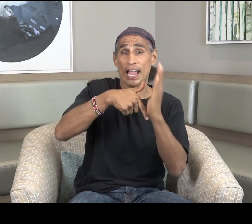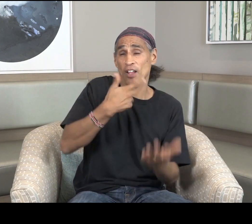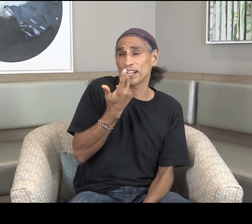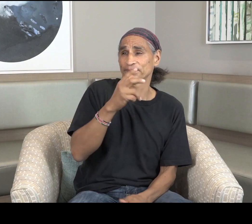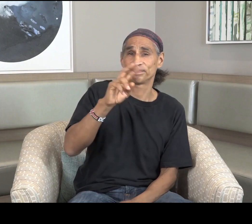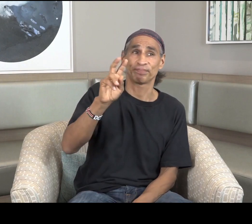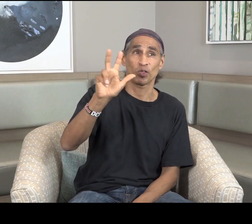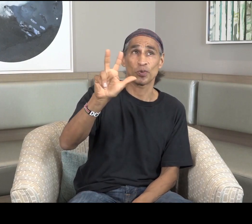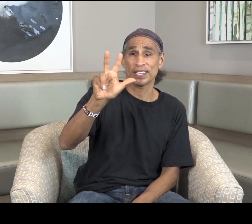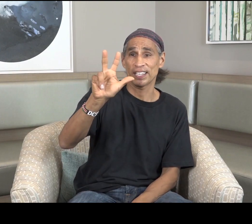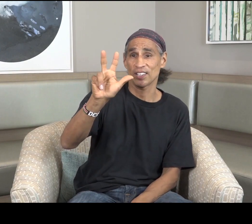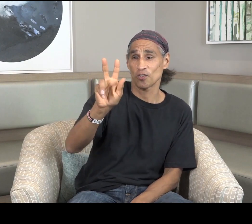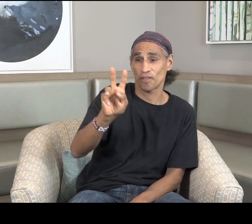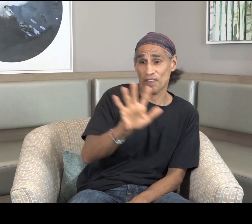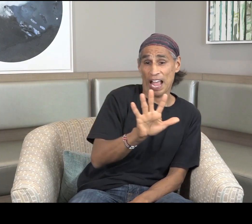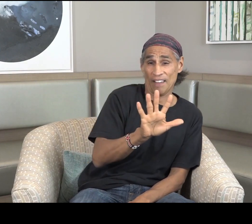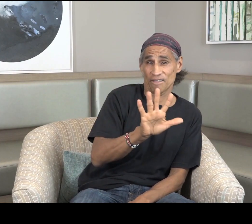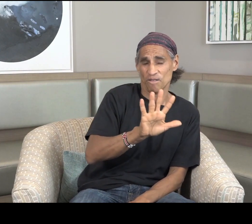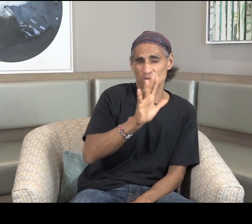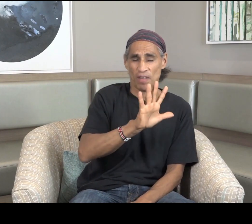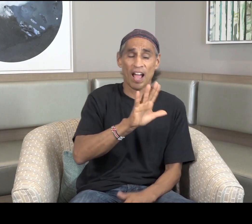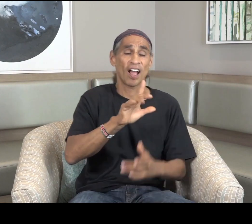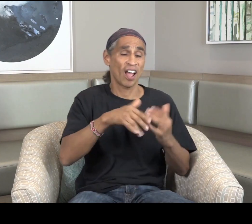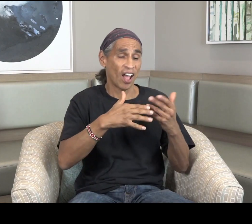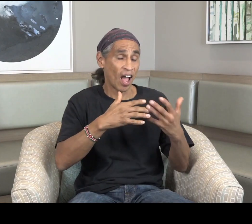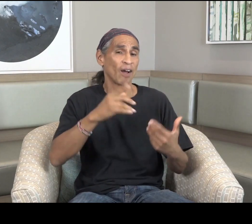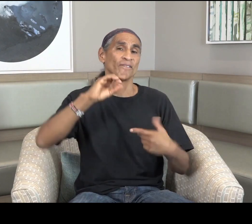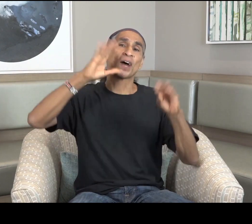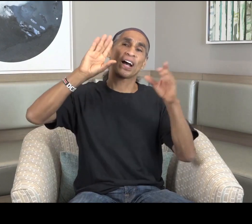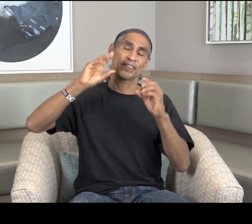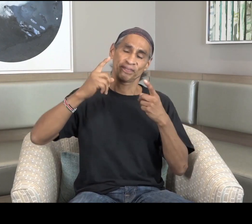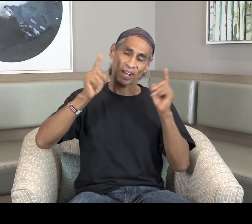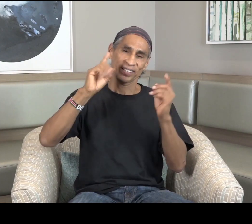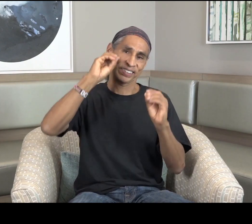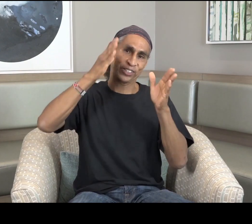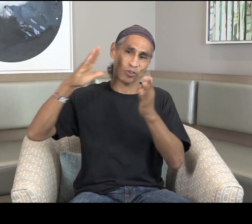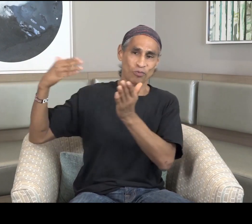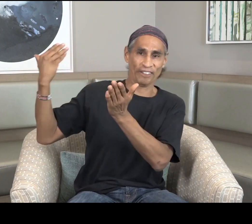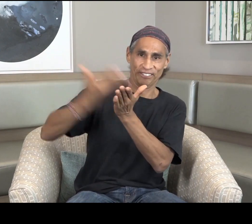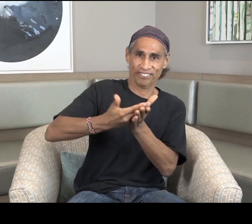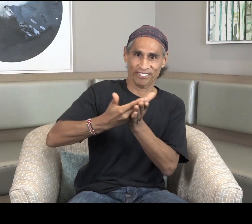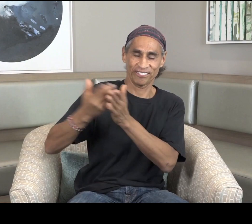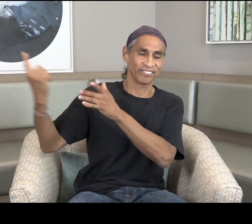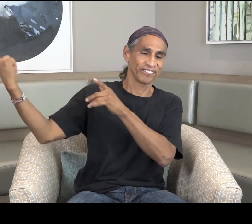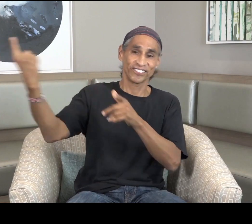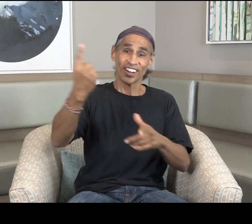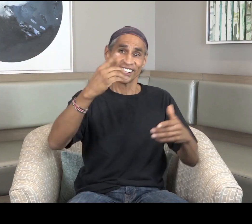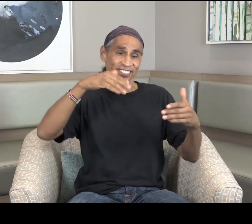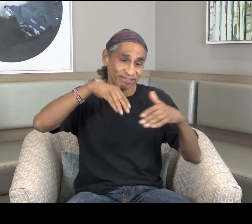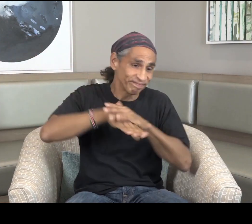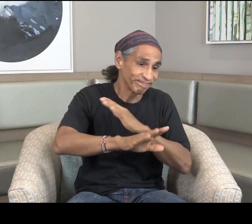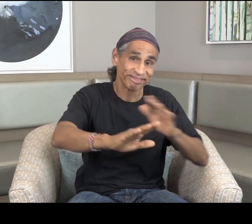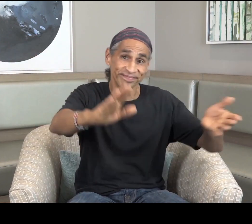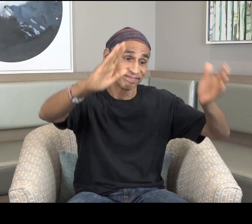About an hour or so later, we stayed from 3-5. I’ve, so finally, the teacher comes home,